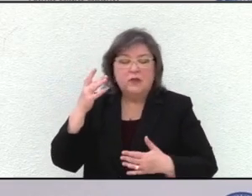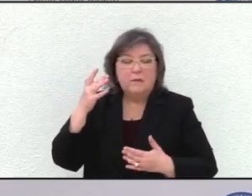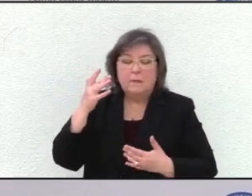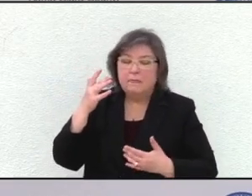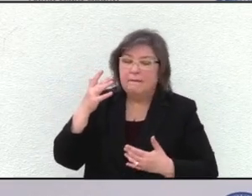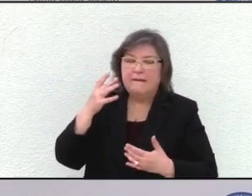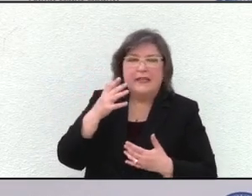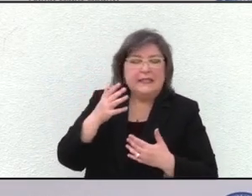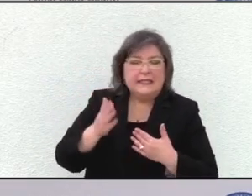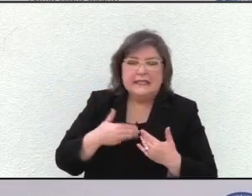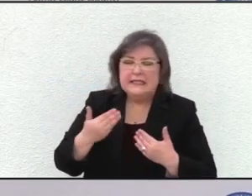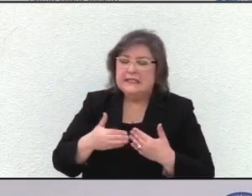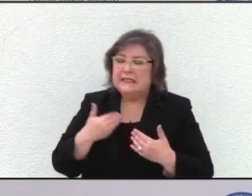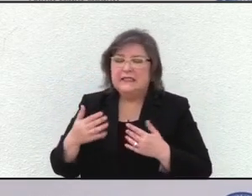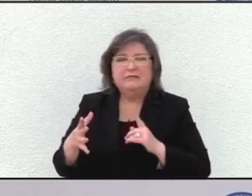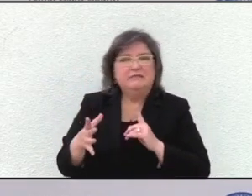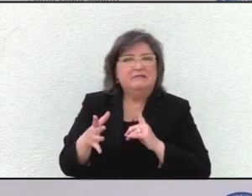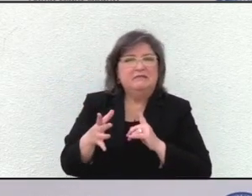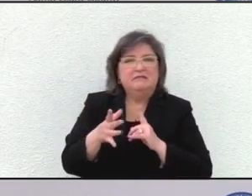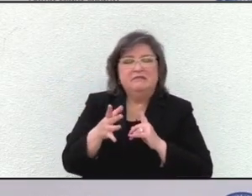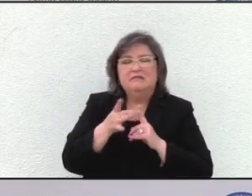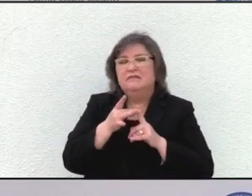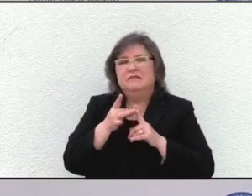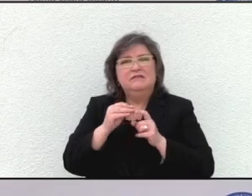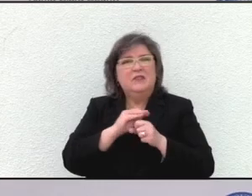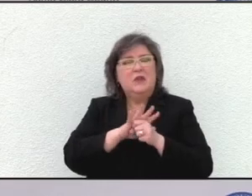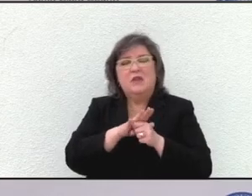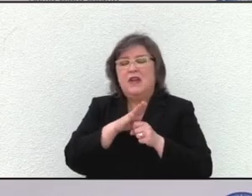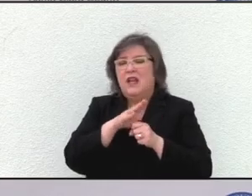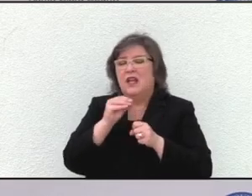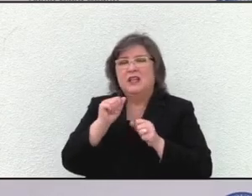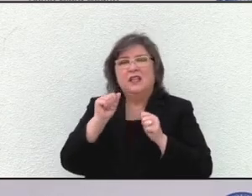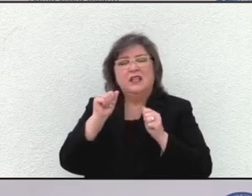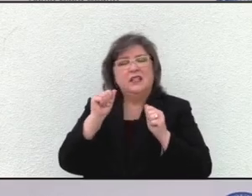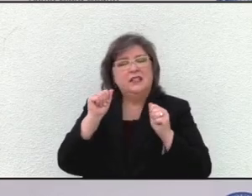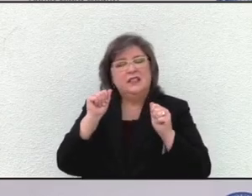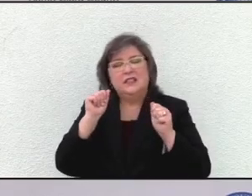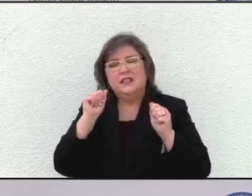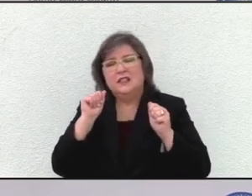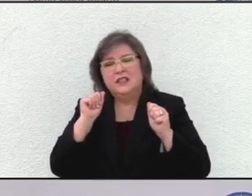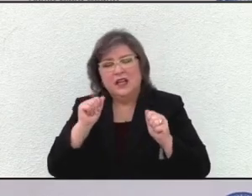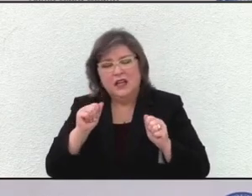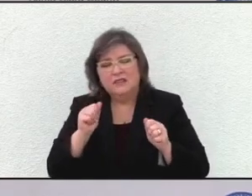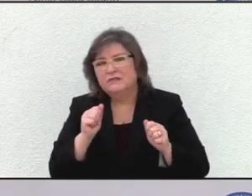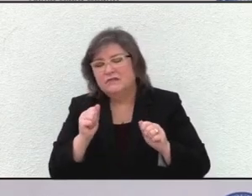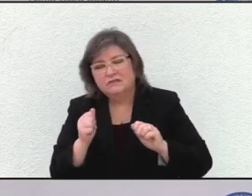in an indoor setting where not everyone is wearing a mask, so we continue to urge everyone